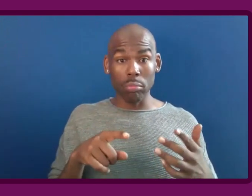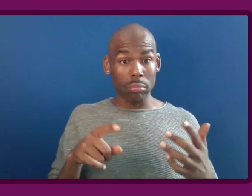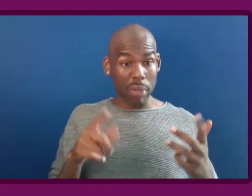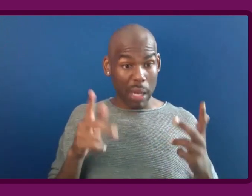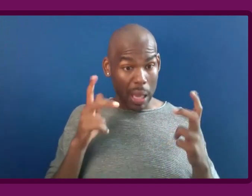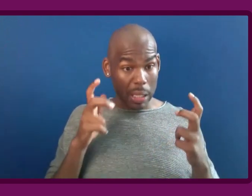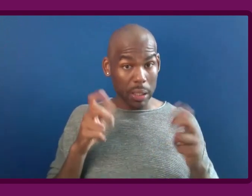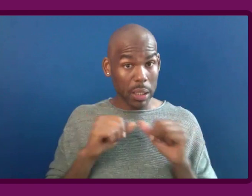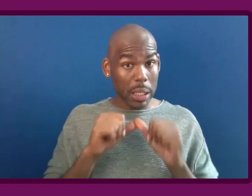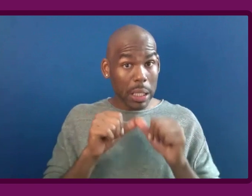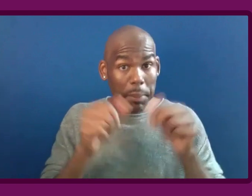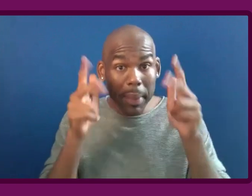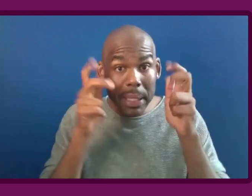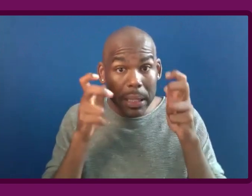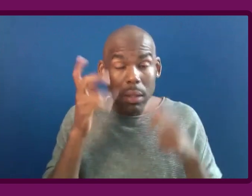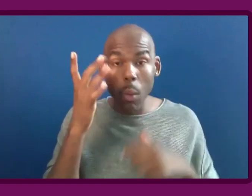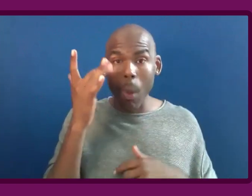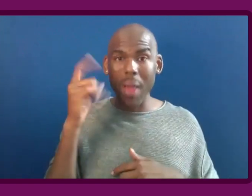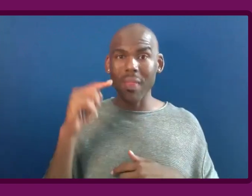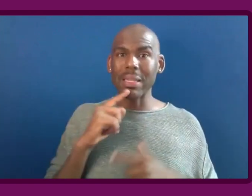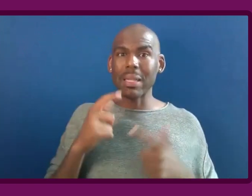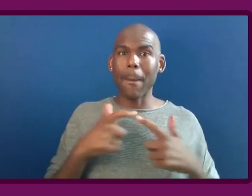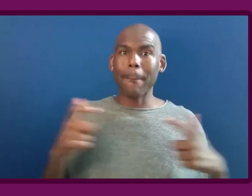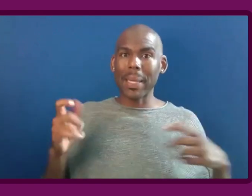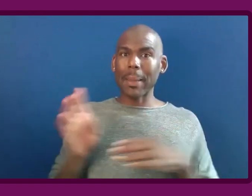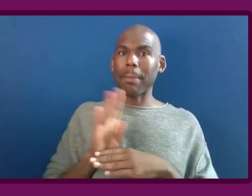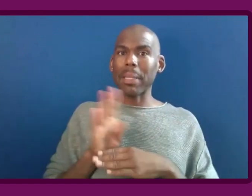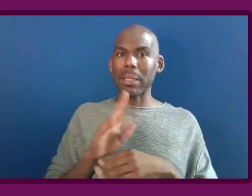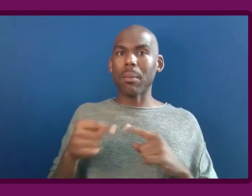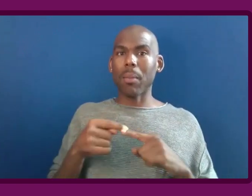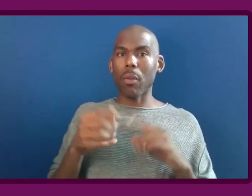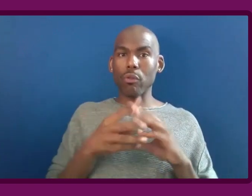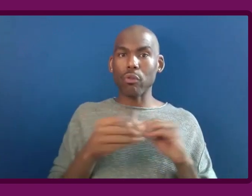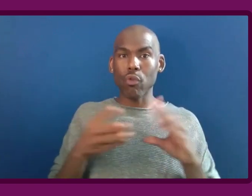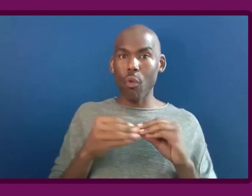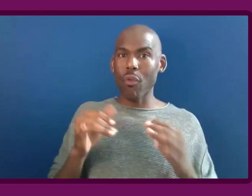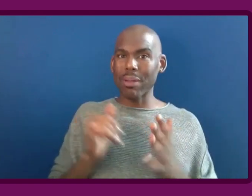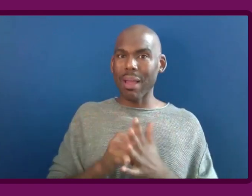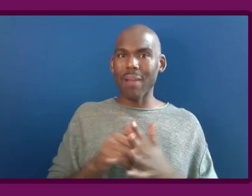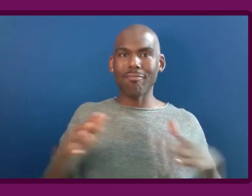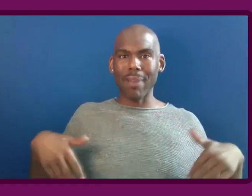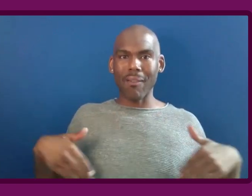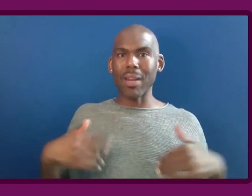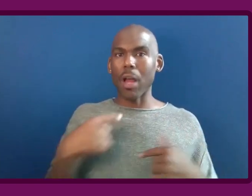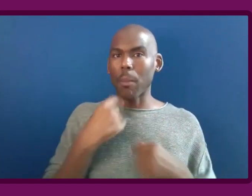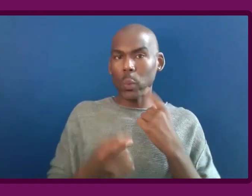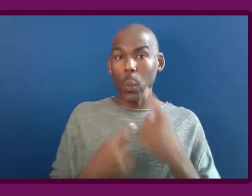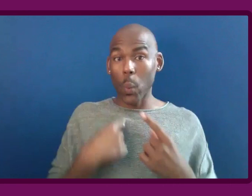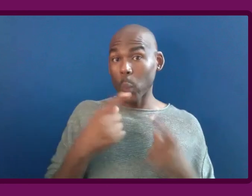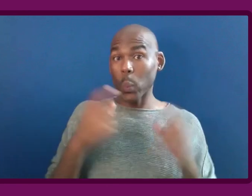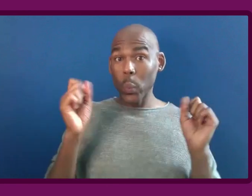to do. It's the strategic thing to do. It's the organic thing to do, because the world is diverse.